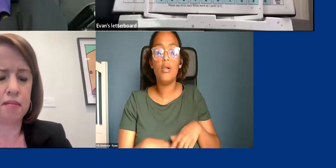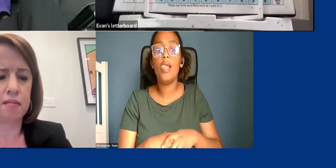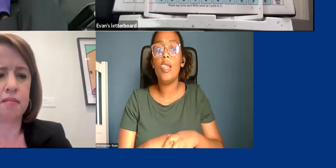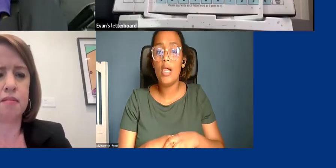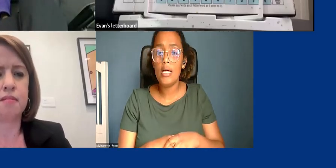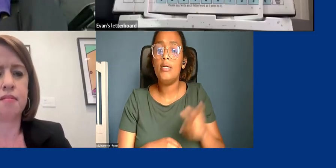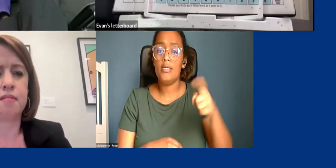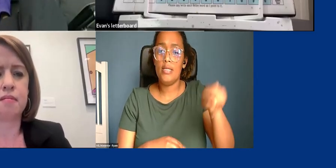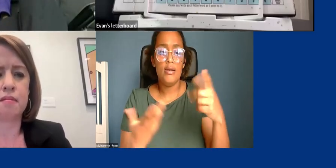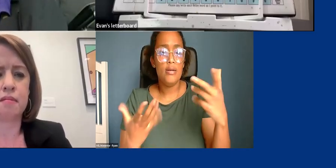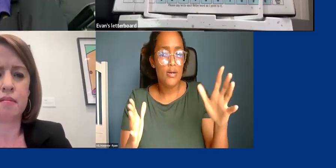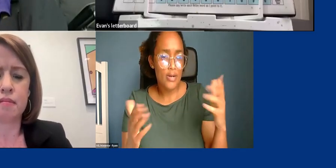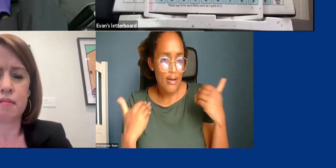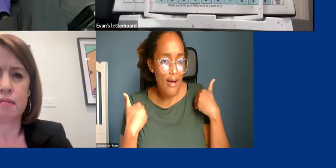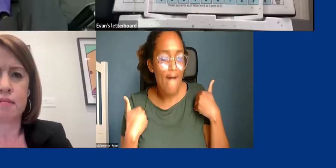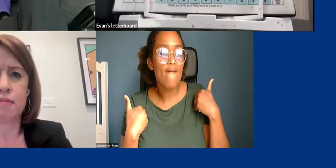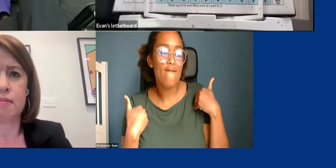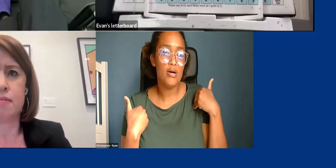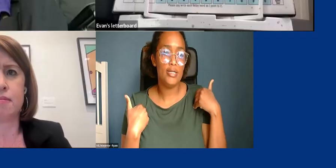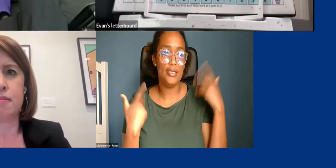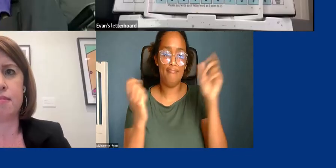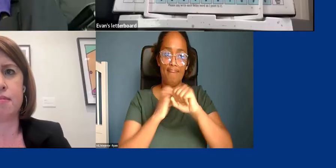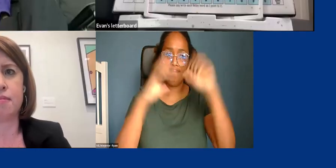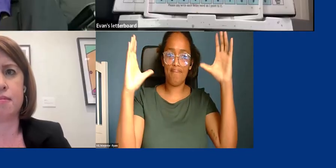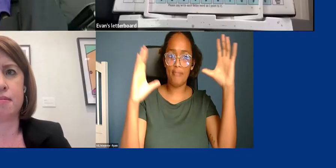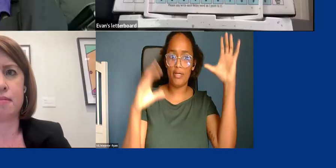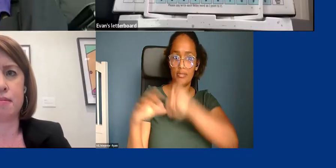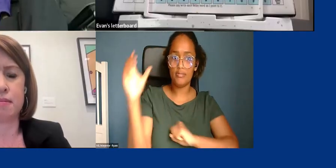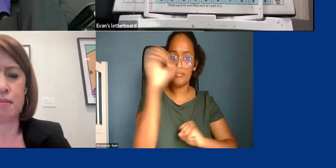me. I weaponize this to my advantage because they